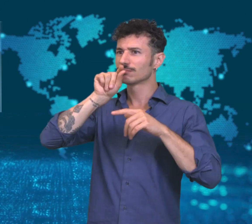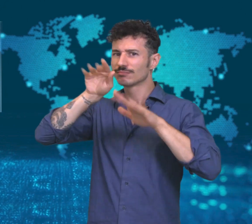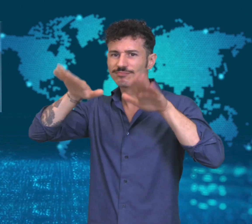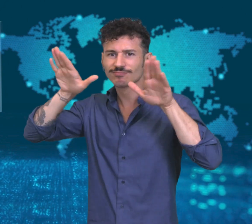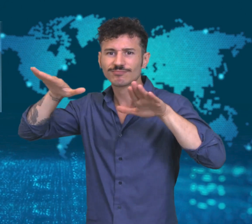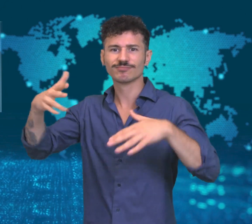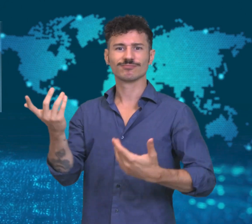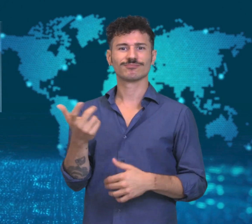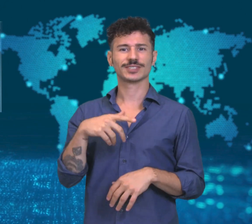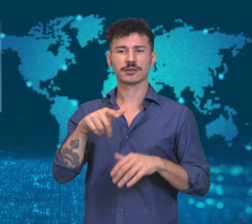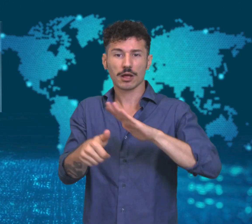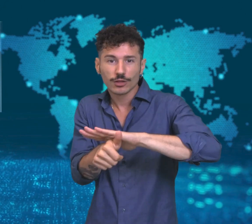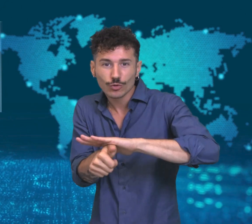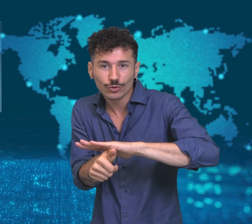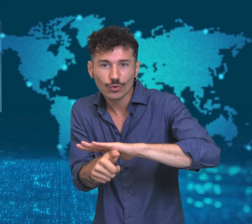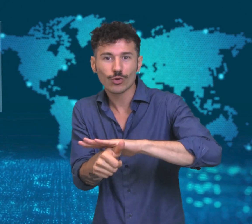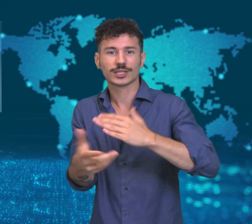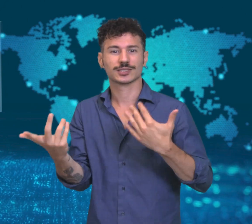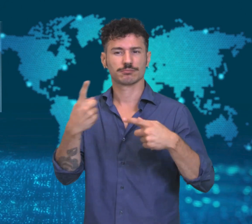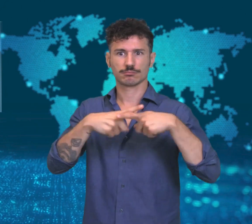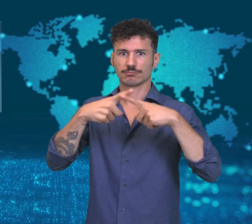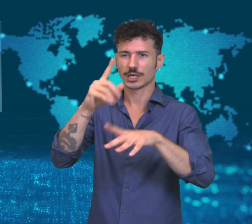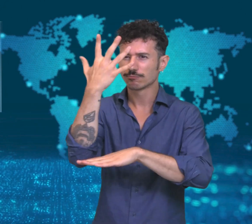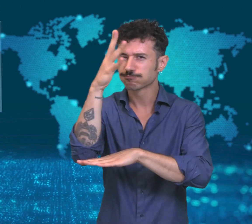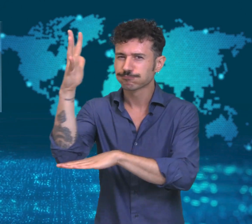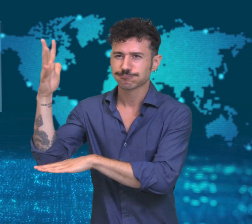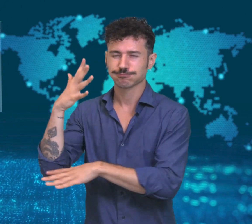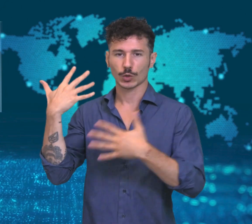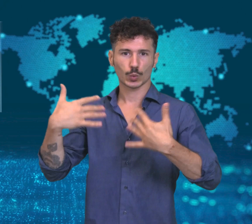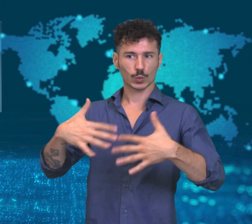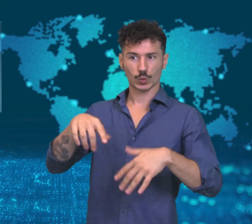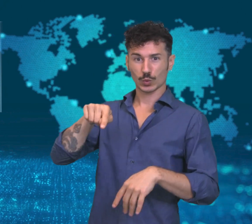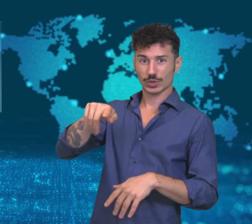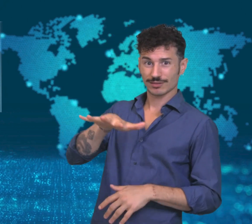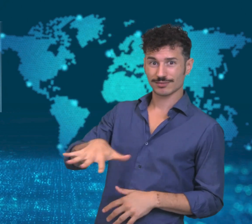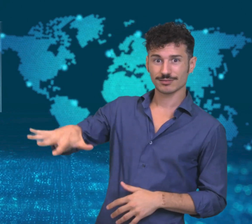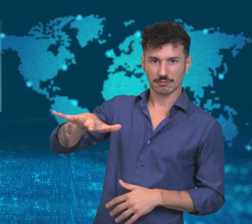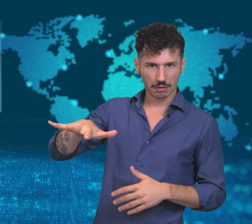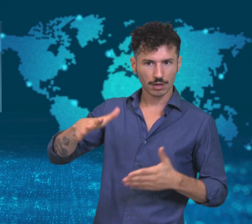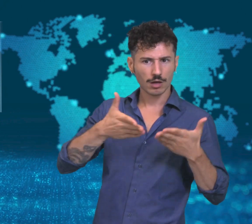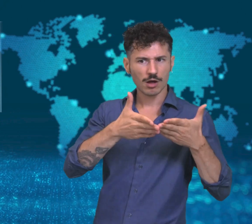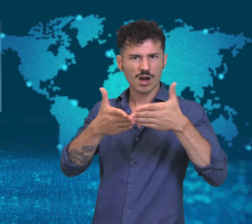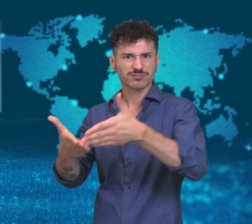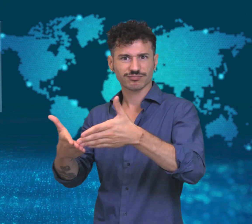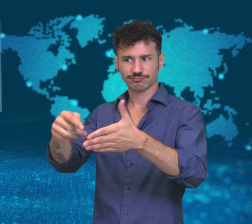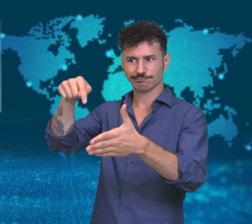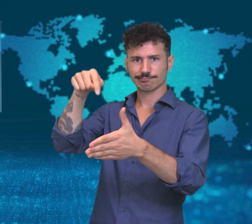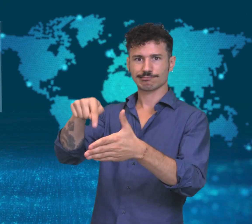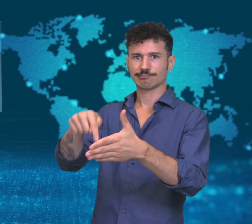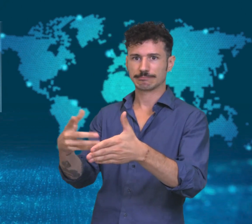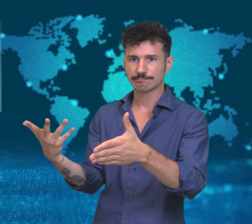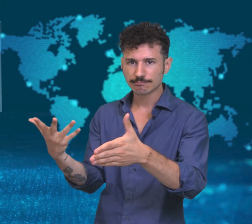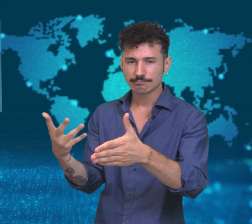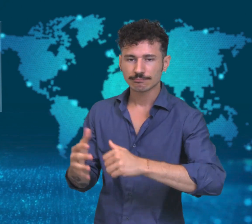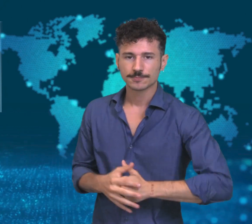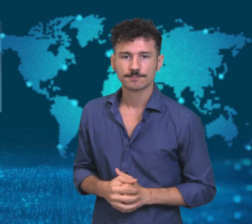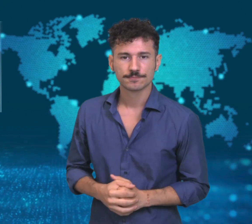including fish, birds, tortoises, and many plant varieties.